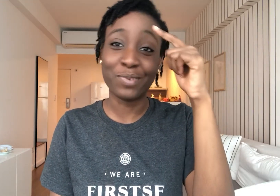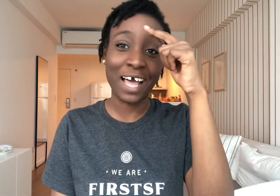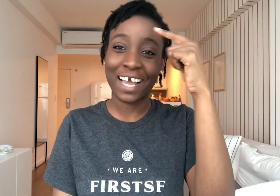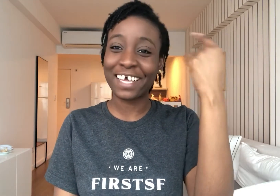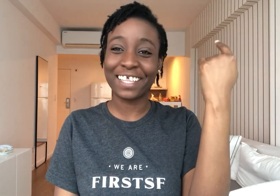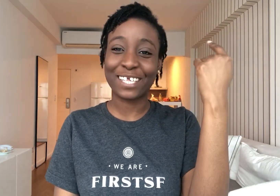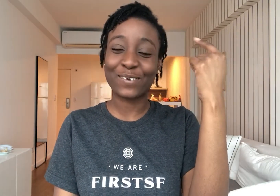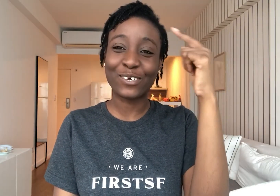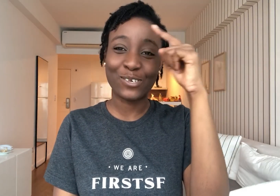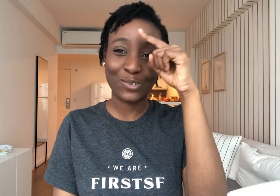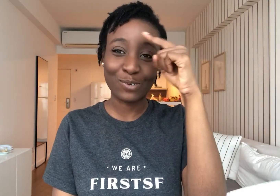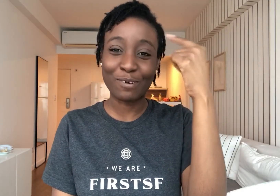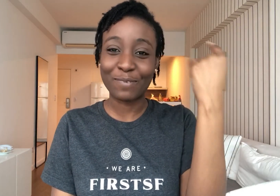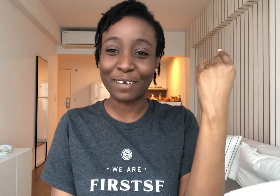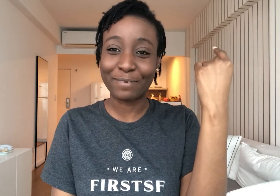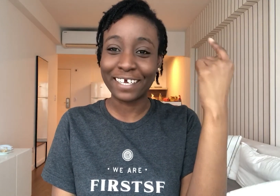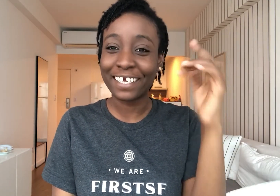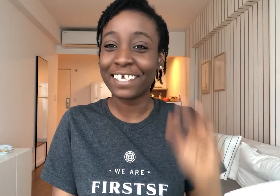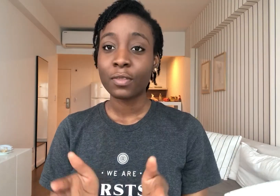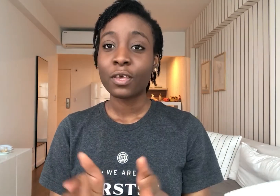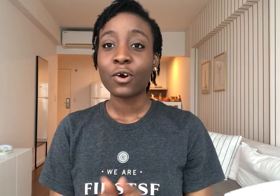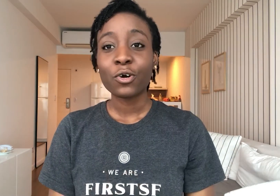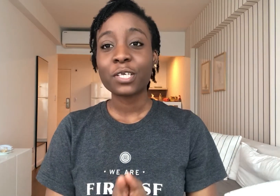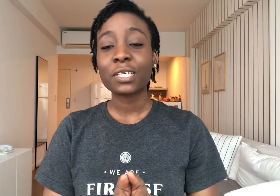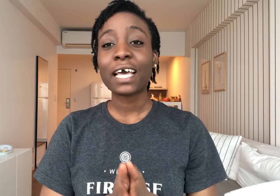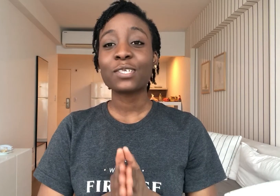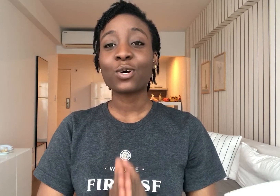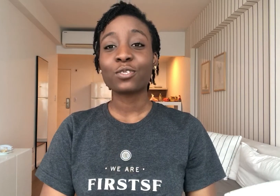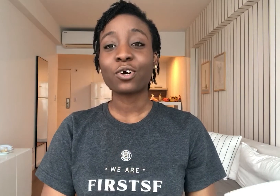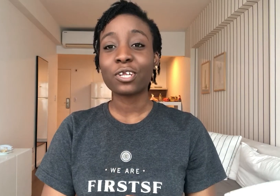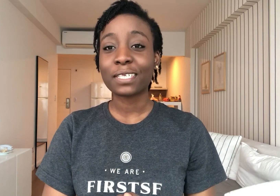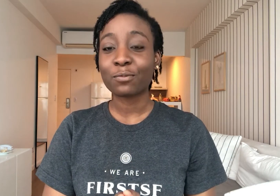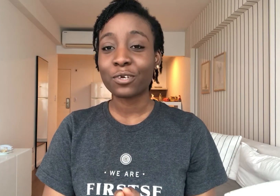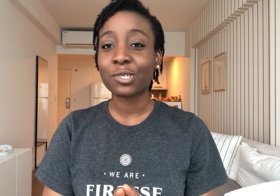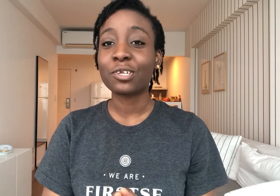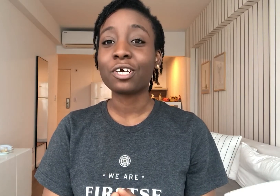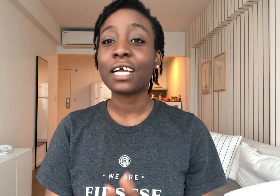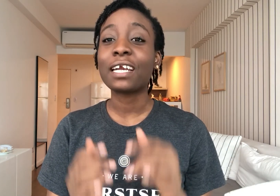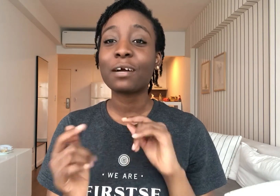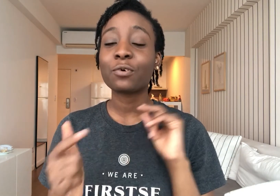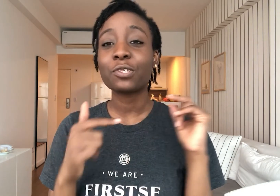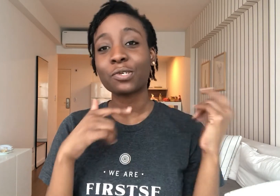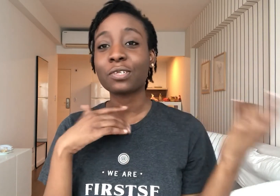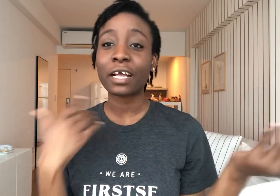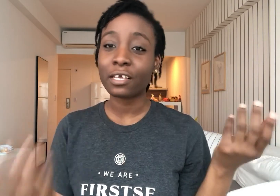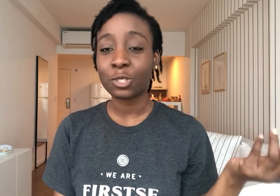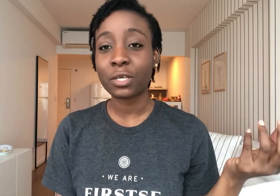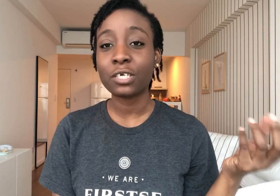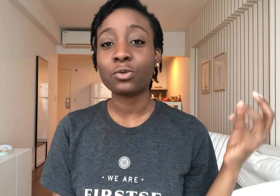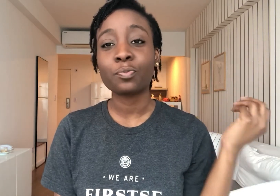black. That's what I will use to remember it by. Okay so that is all the colors I'm going to learn and now I'm going to like I usually do,